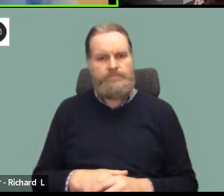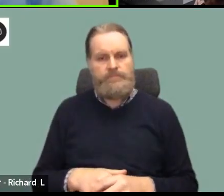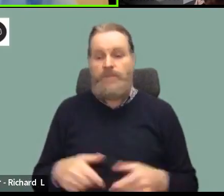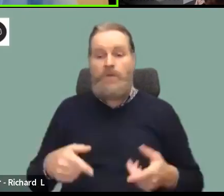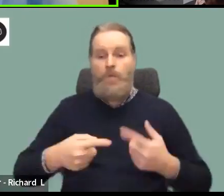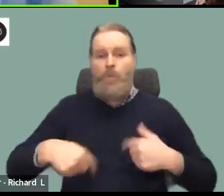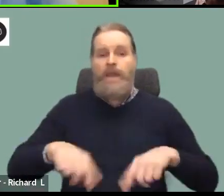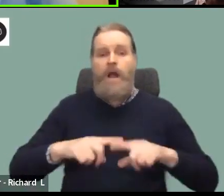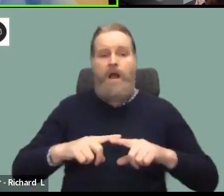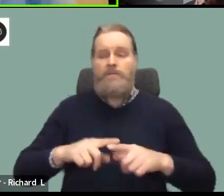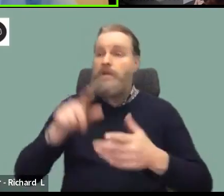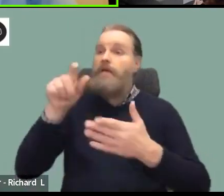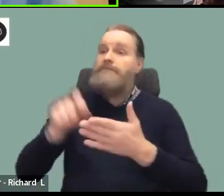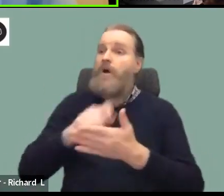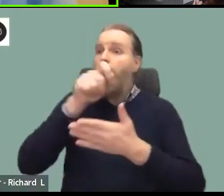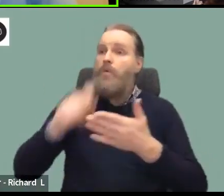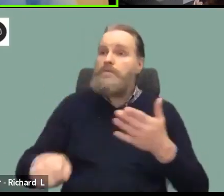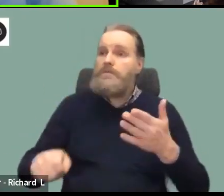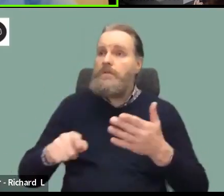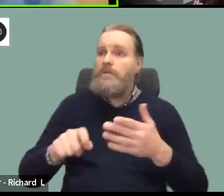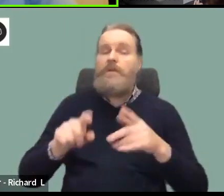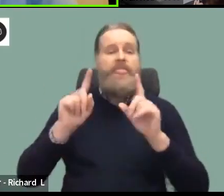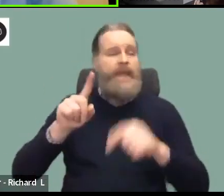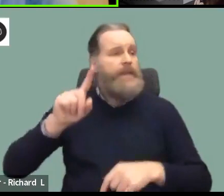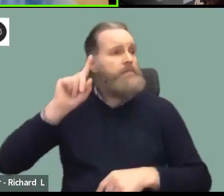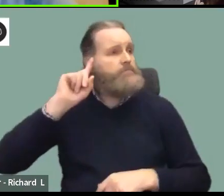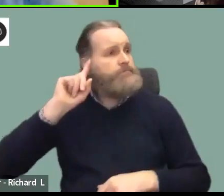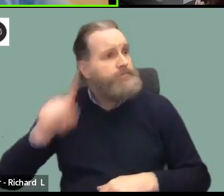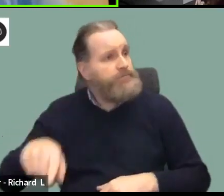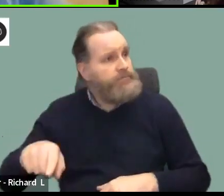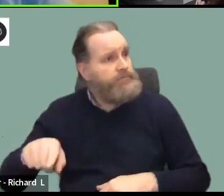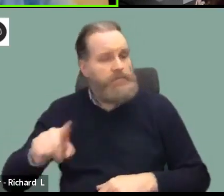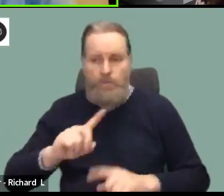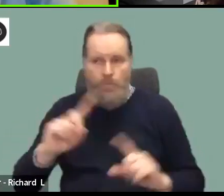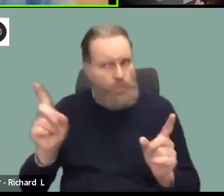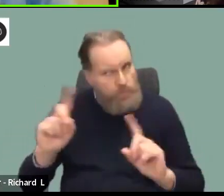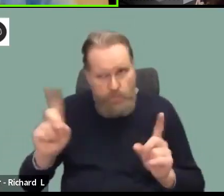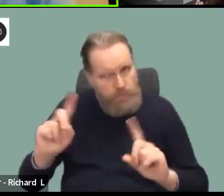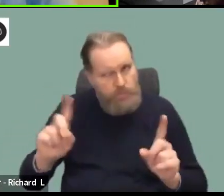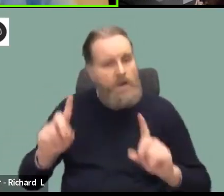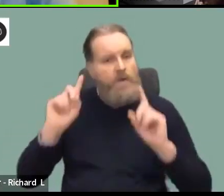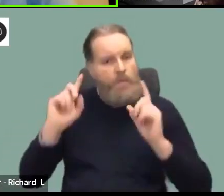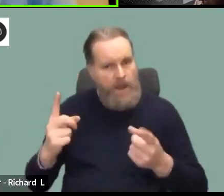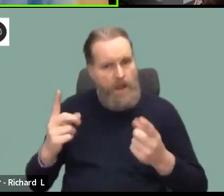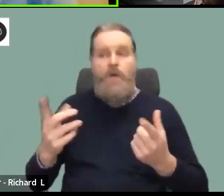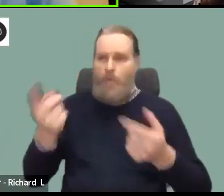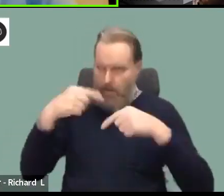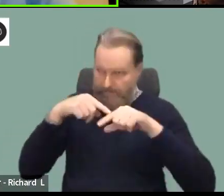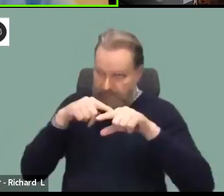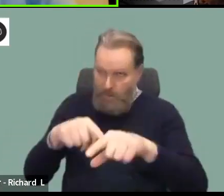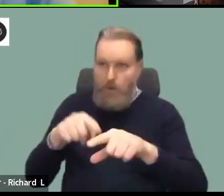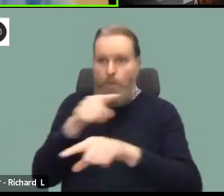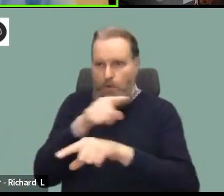monday. ndate. And then now ndate, and then not do the things that you have said you will do with People in trust us with their vote.